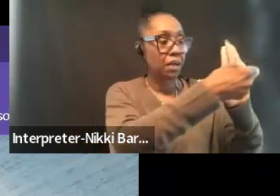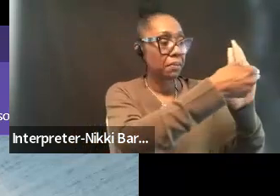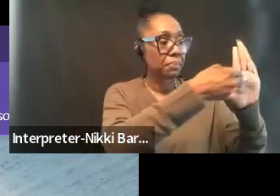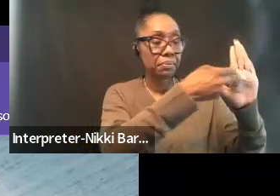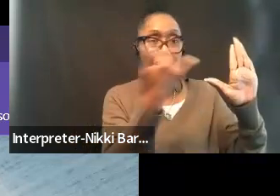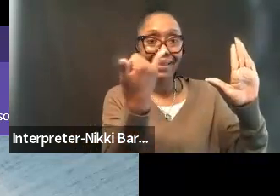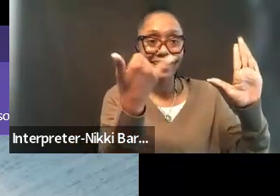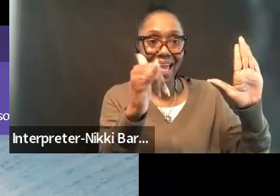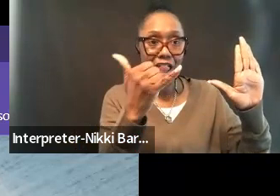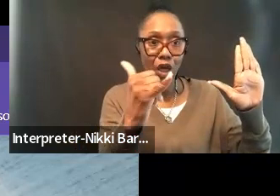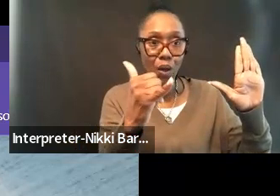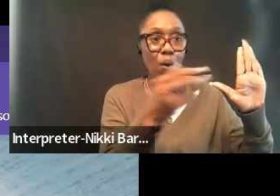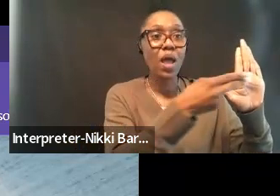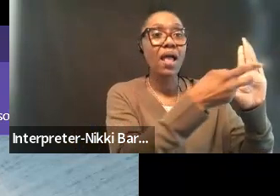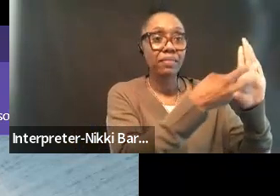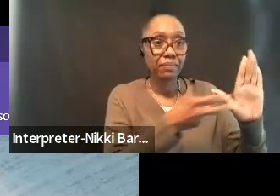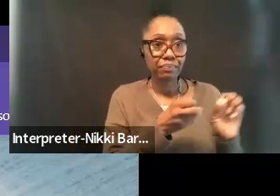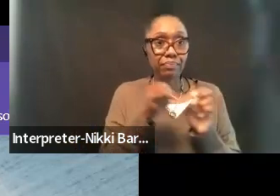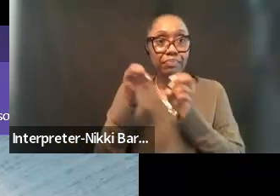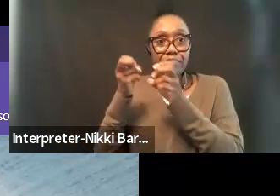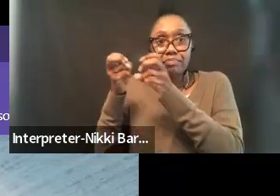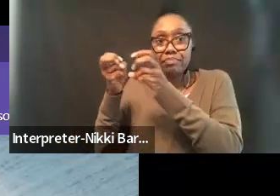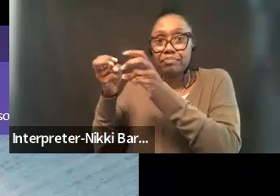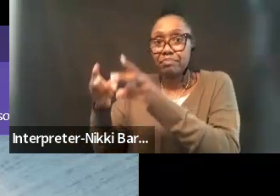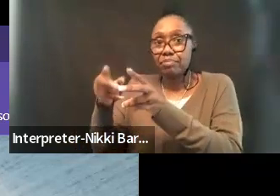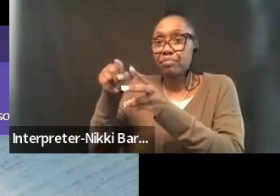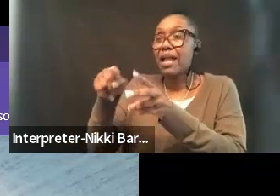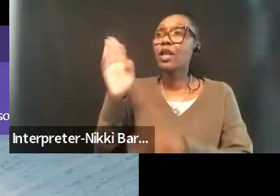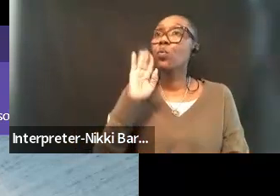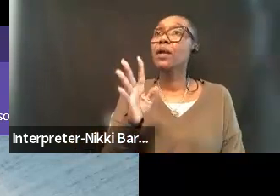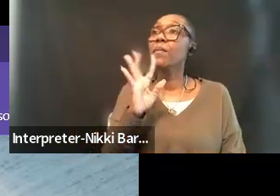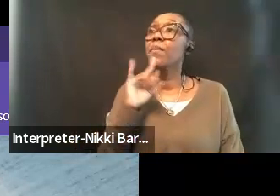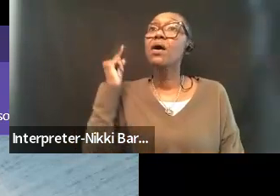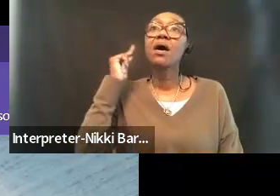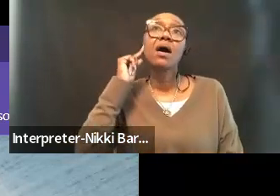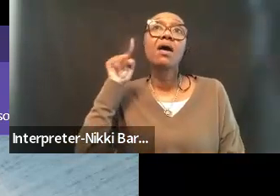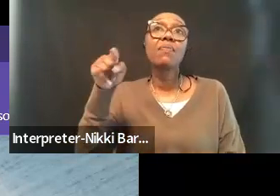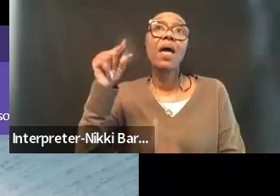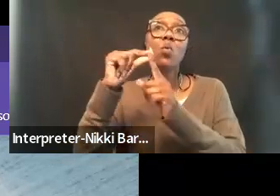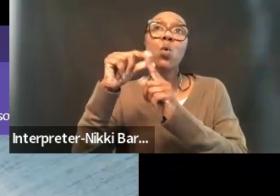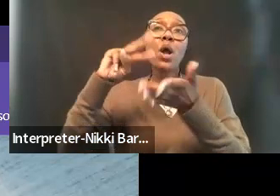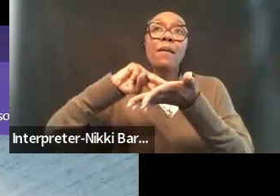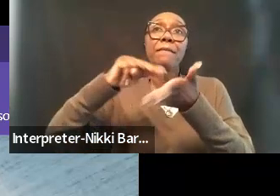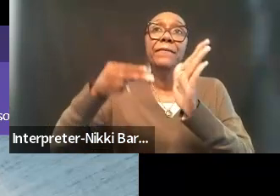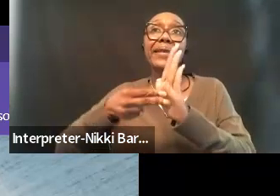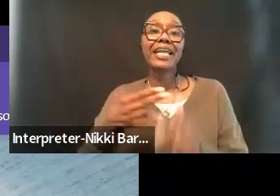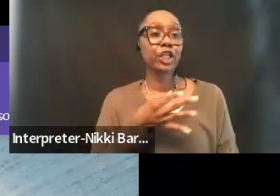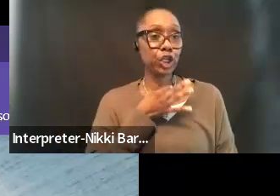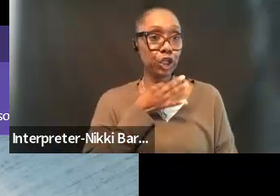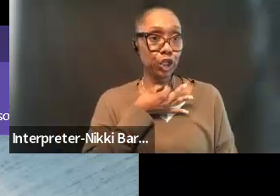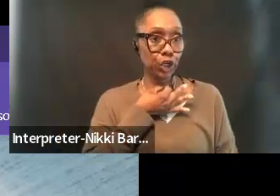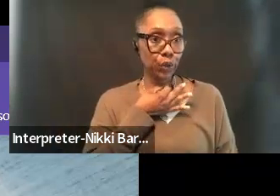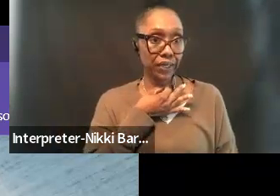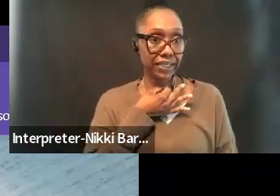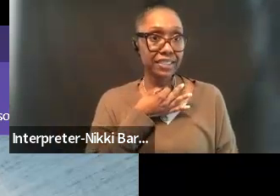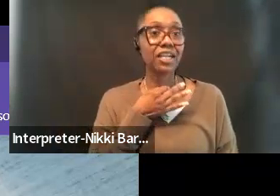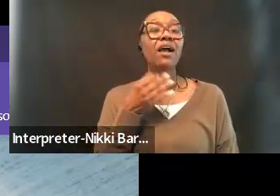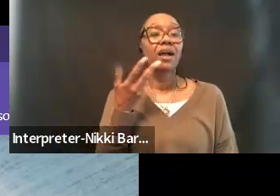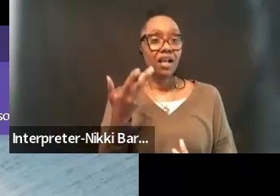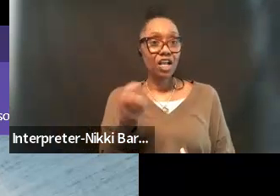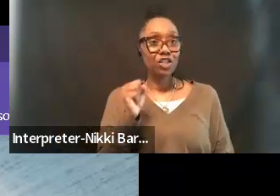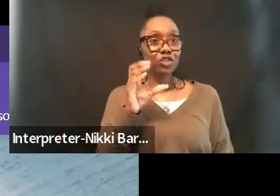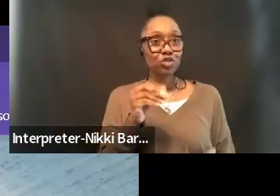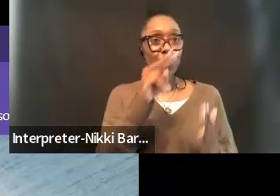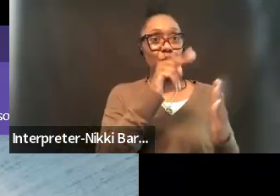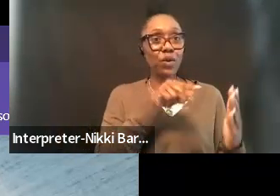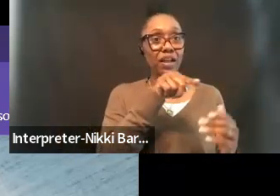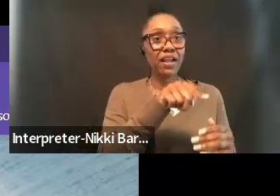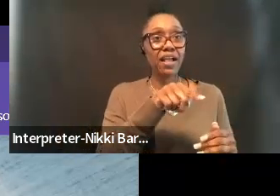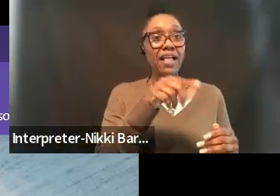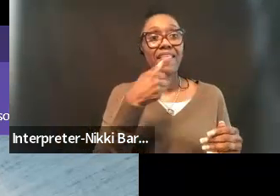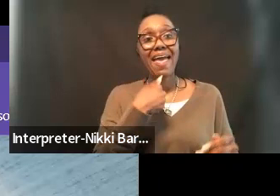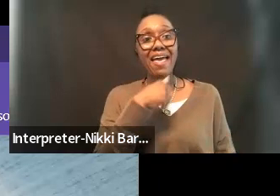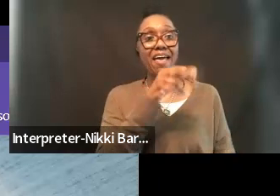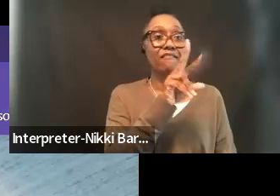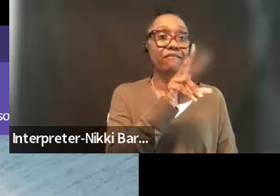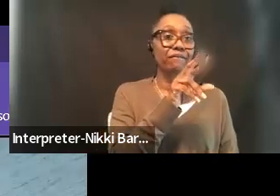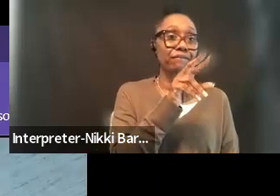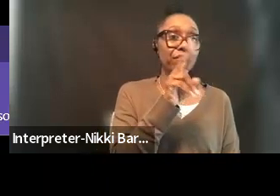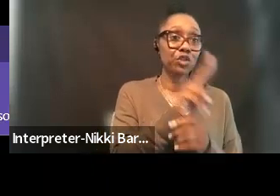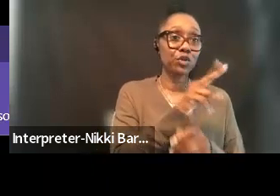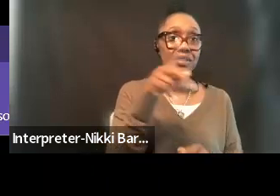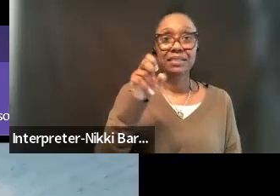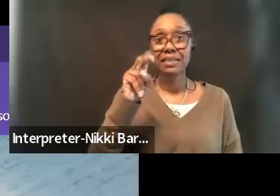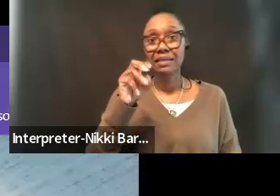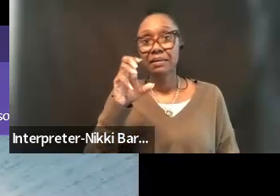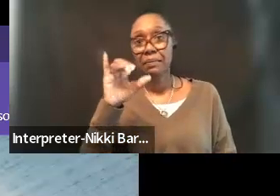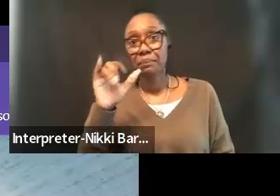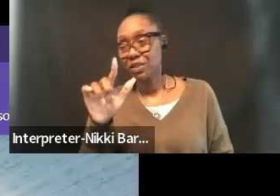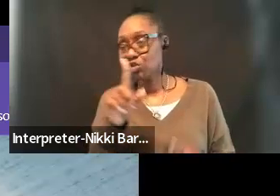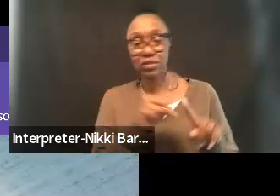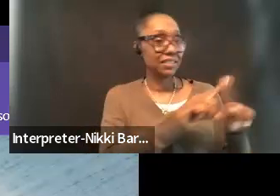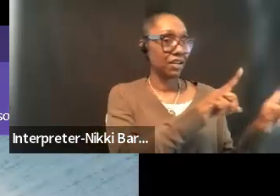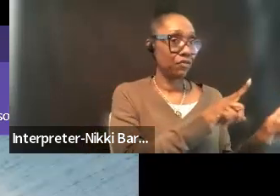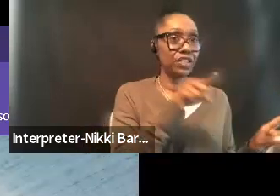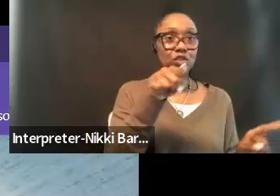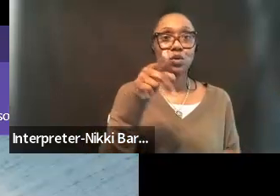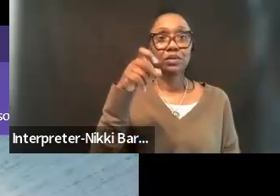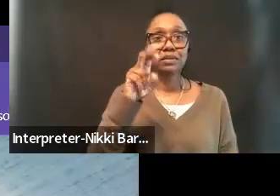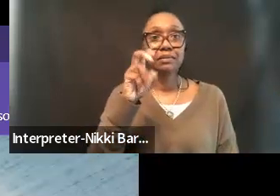So this is how we adapted it for a student with maybe lower. Incident supports. And their reading blog would have Velcro as opposed to pencil because they're not really working on that type of thing.